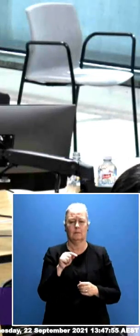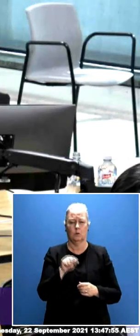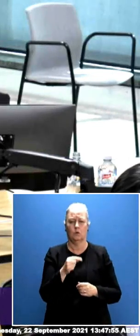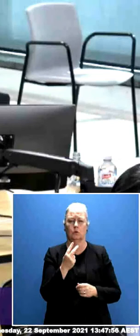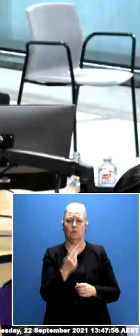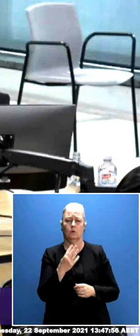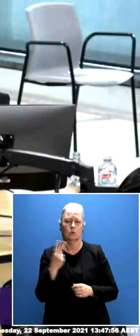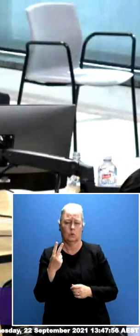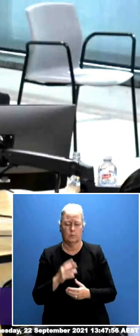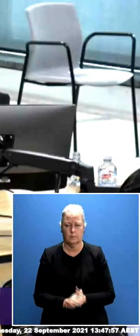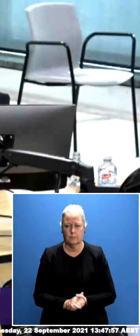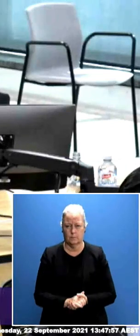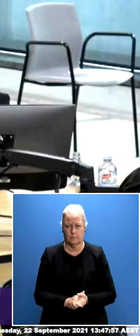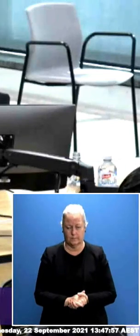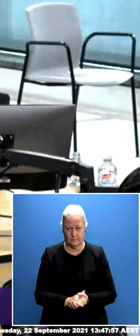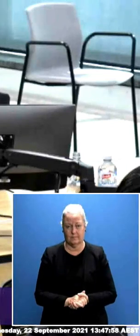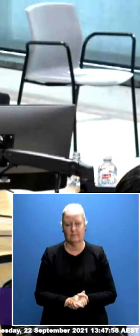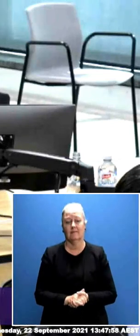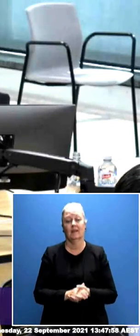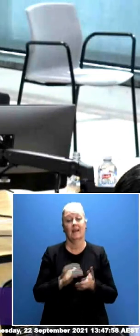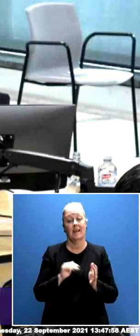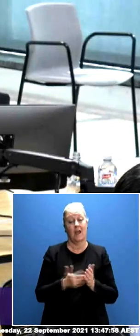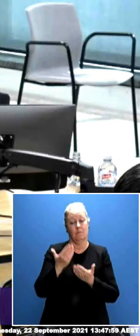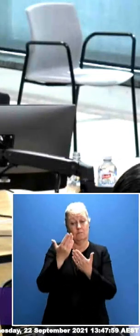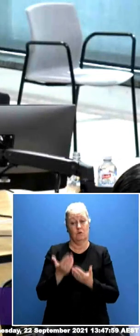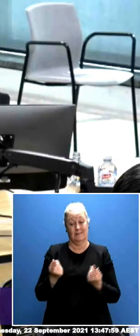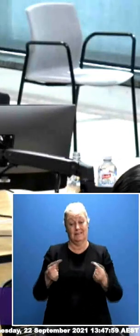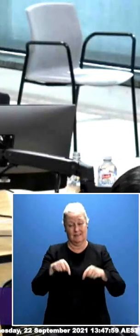Chair, Ms Kalders appears before the Commission and I ask that she be sworn or affirmed.